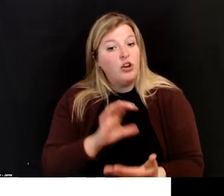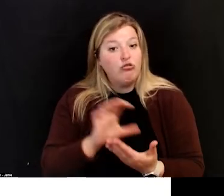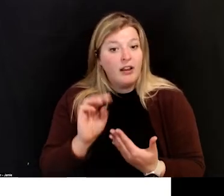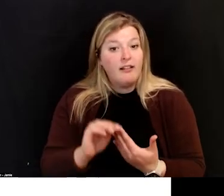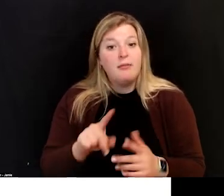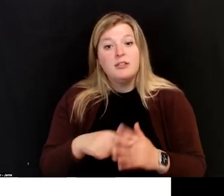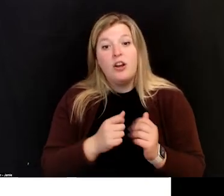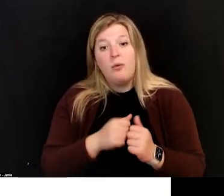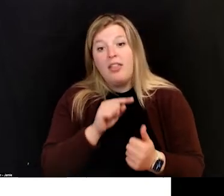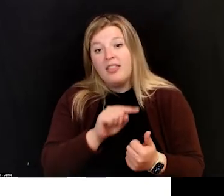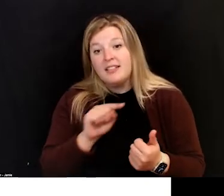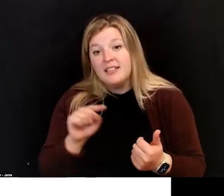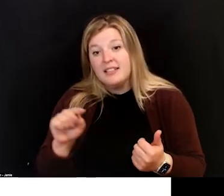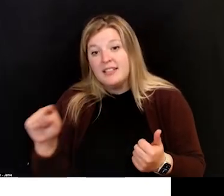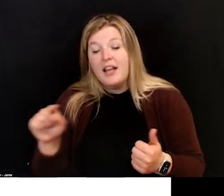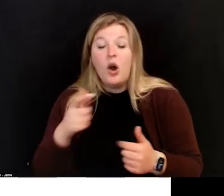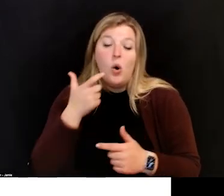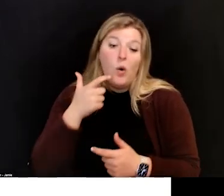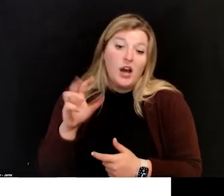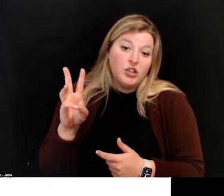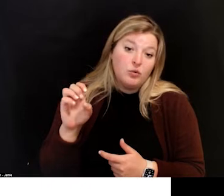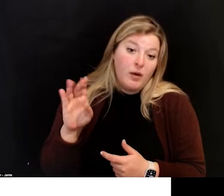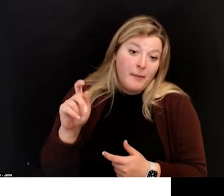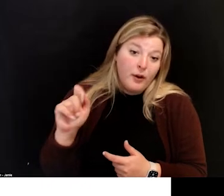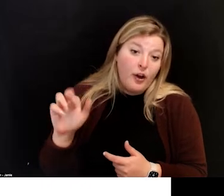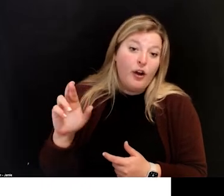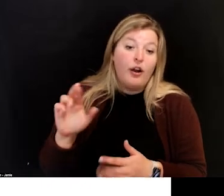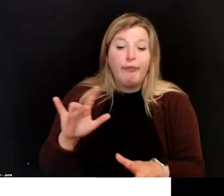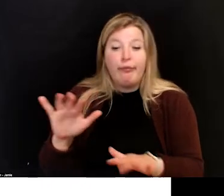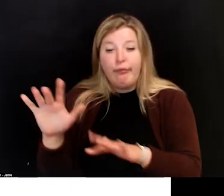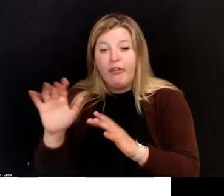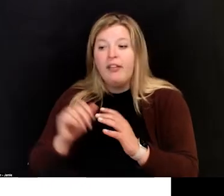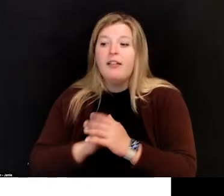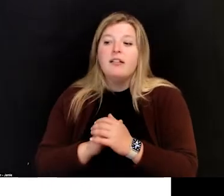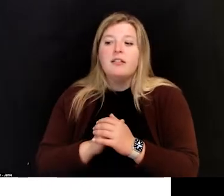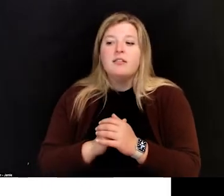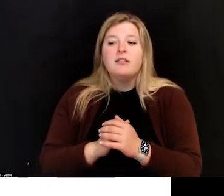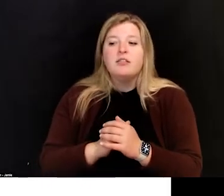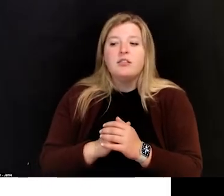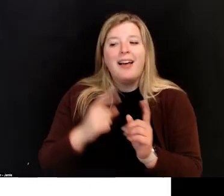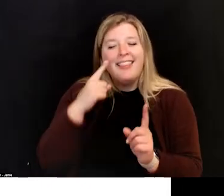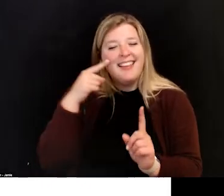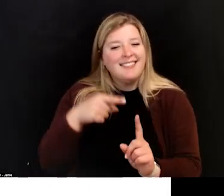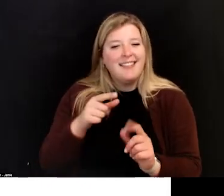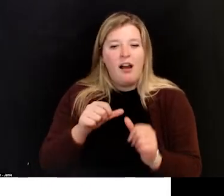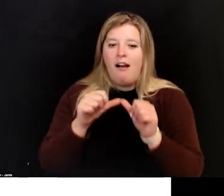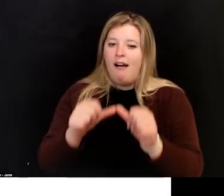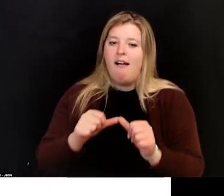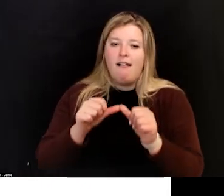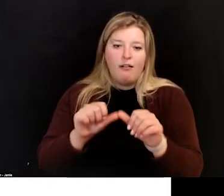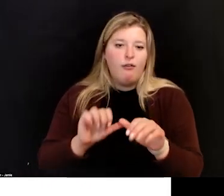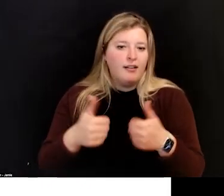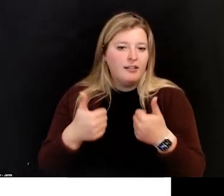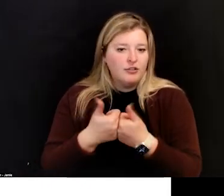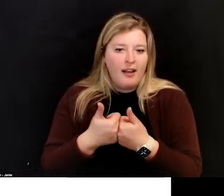It's more like, "Watch for this webinar. Watch for that webinar." So I think it's an ongoing challenge in order to get people engaged